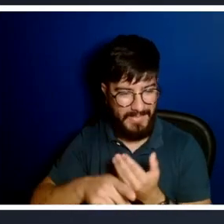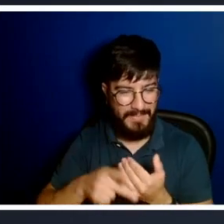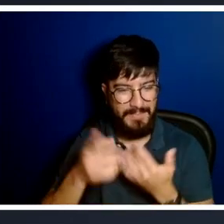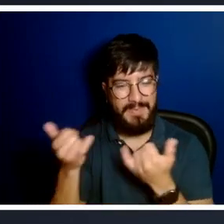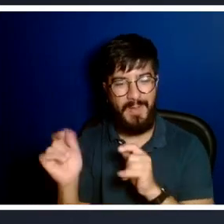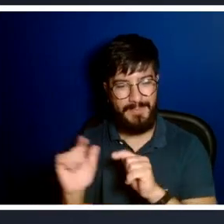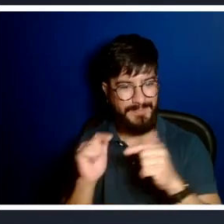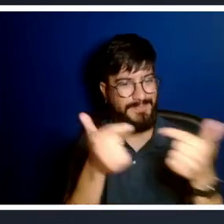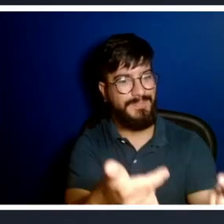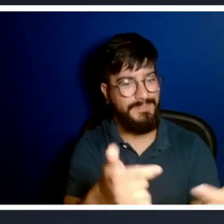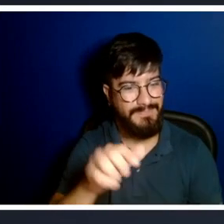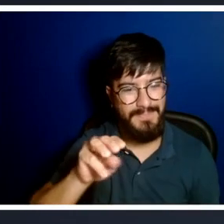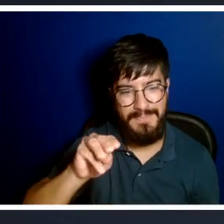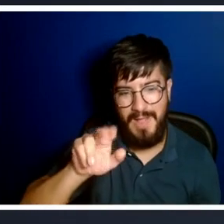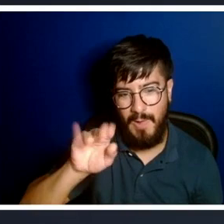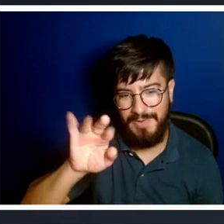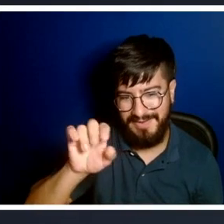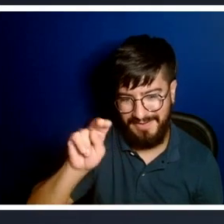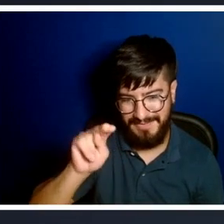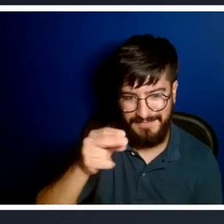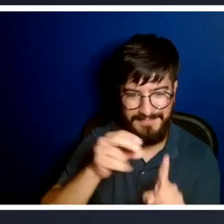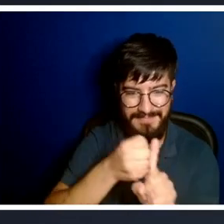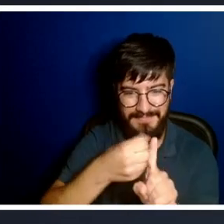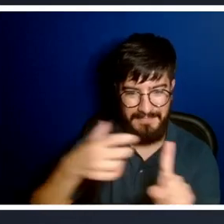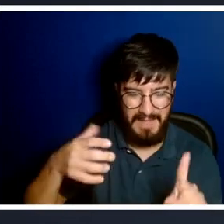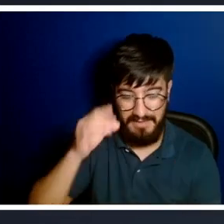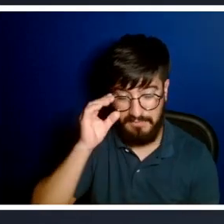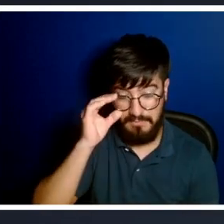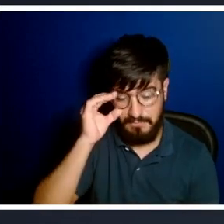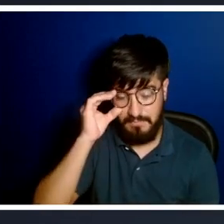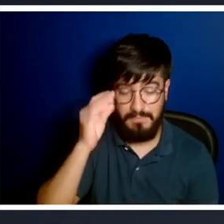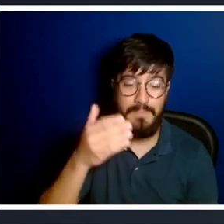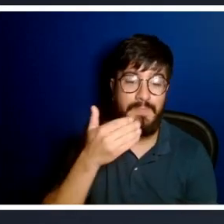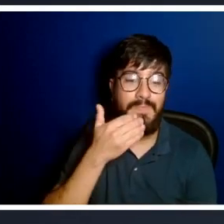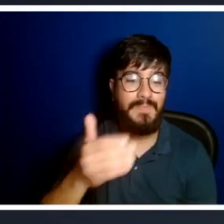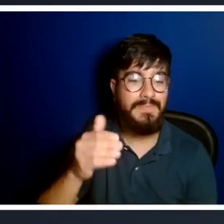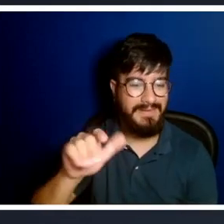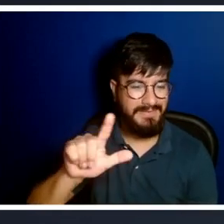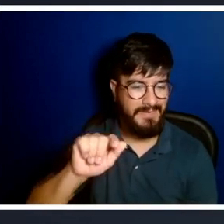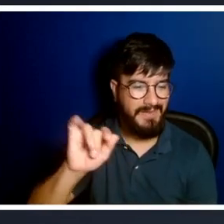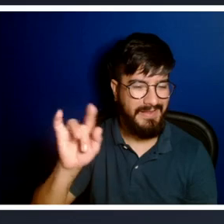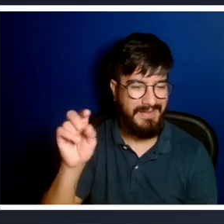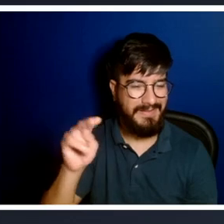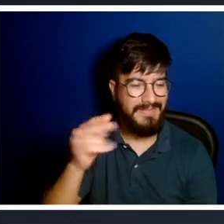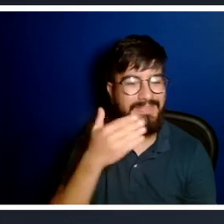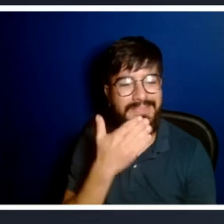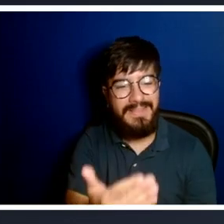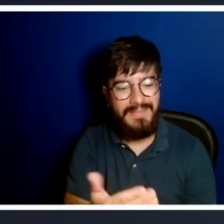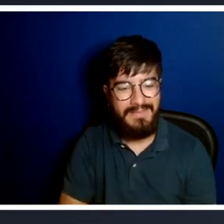Maureen Leary: Thank you so much, Alison. And I will -- I got to say one of the beautiful things about working on this presentation was